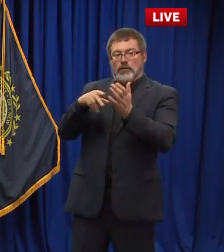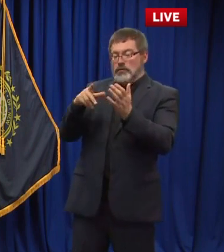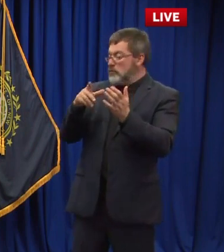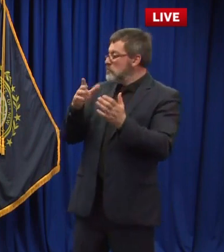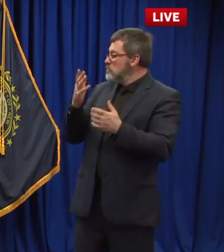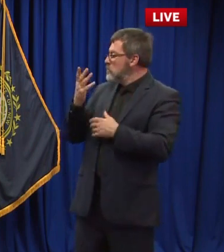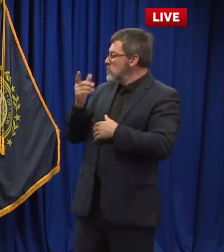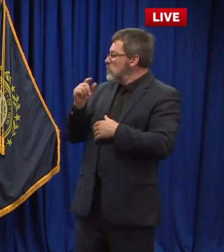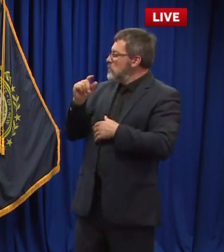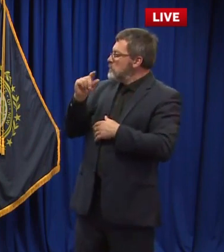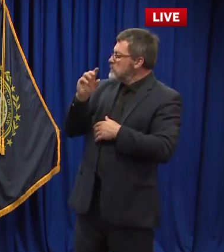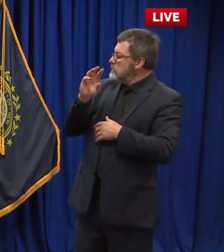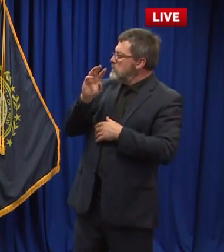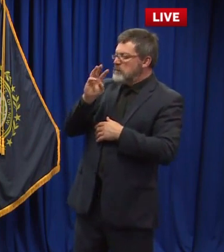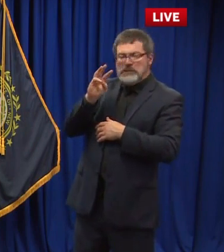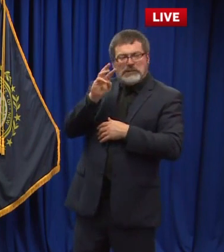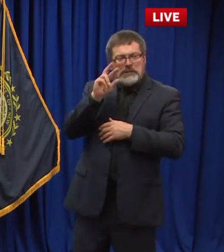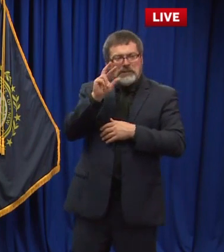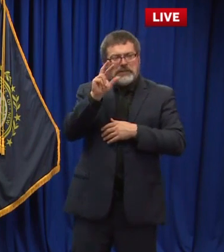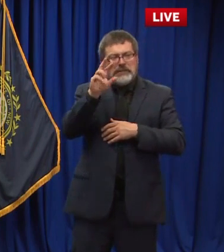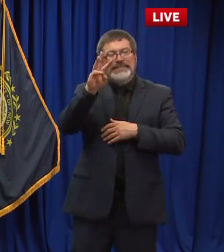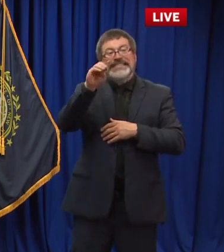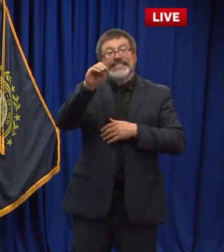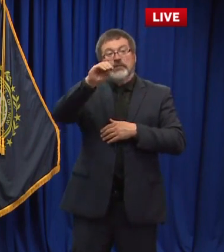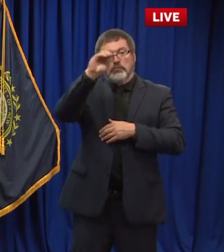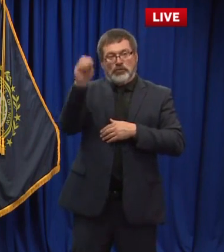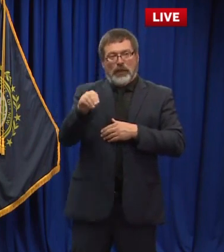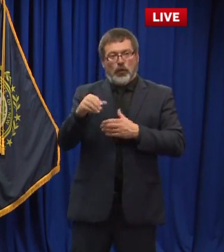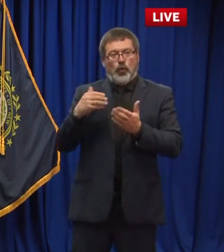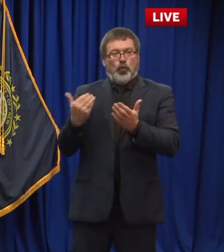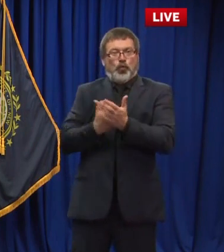WE HAVE AVERAGED OVER 2000 TEST AT THAT POINT.